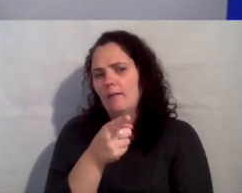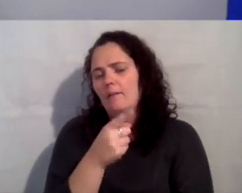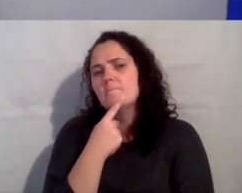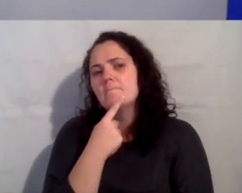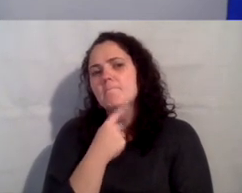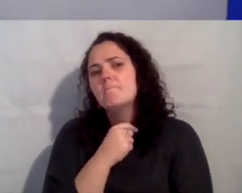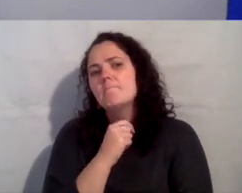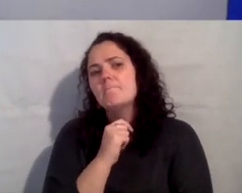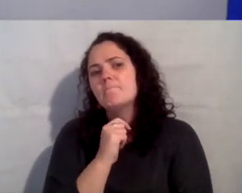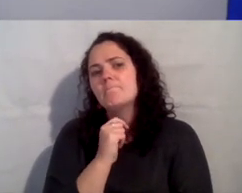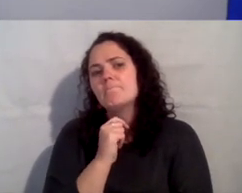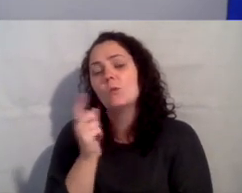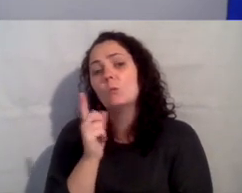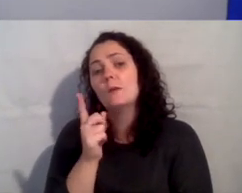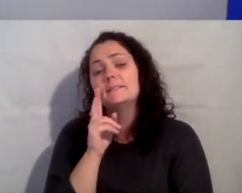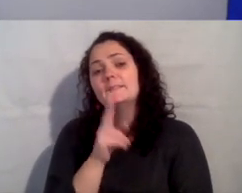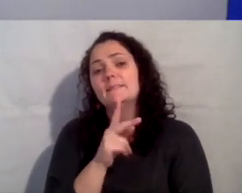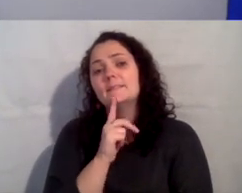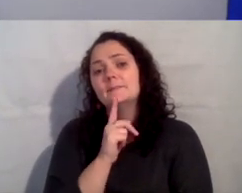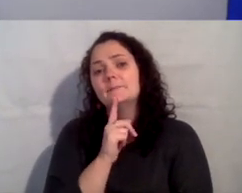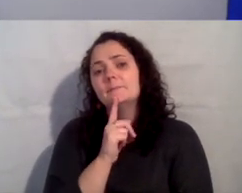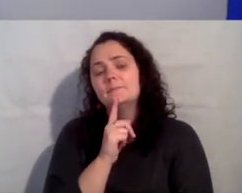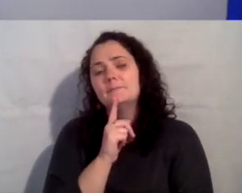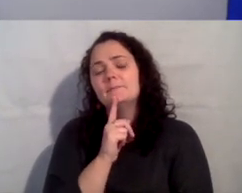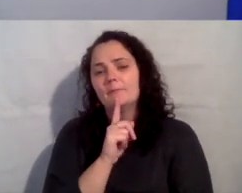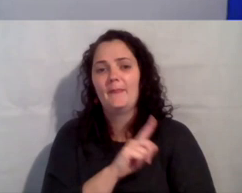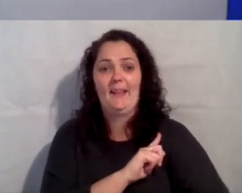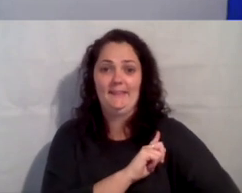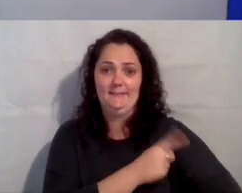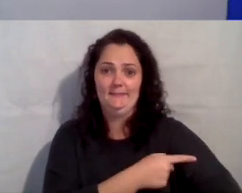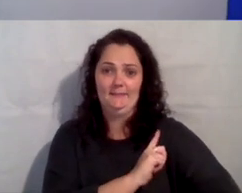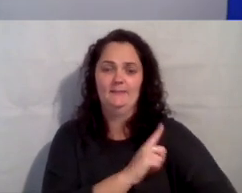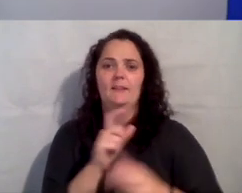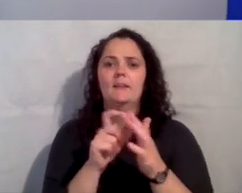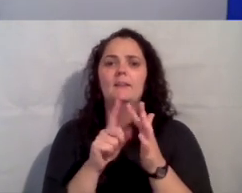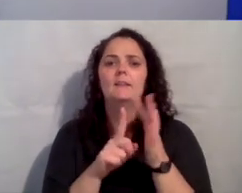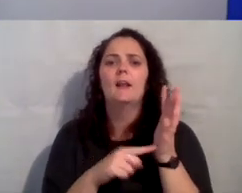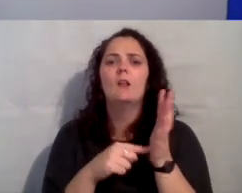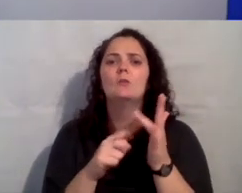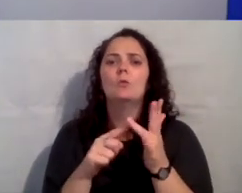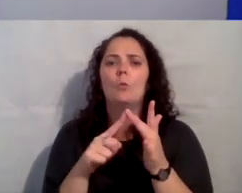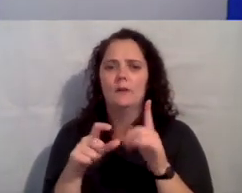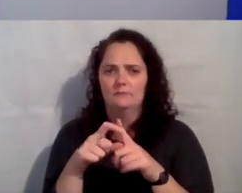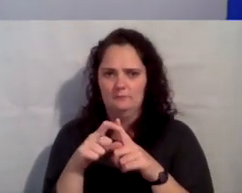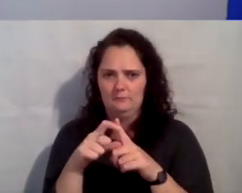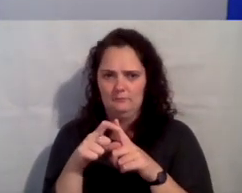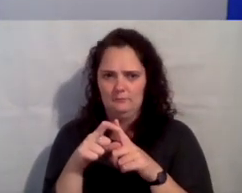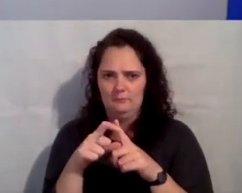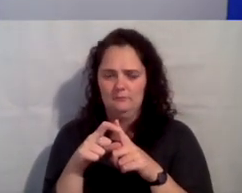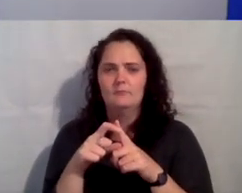what you actually that have there as you can see is you've got the curve of his deltoid which is a convex curve, you have the curve of his bicep which is